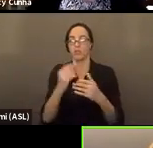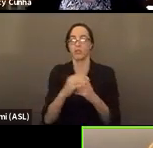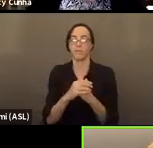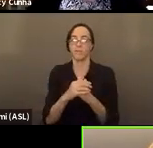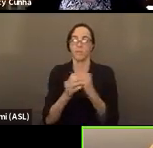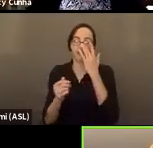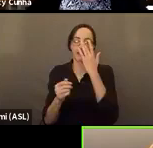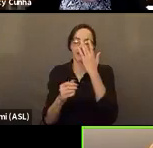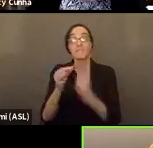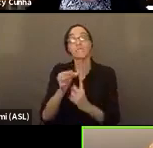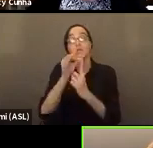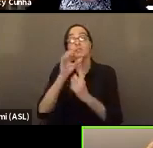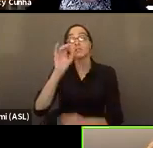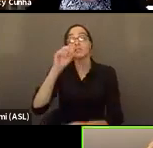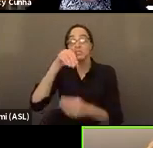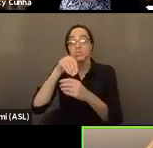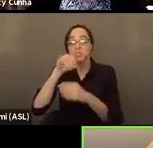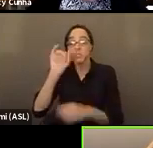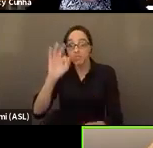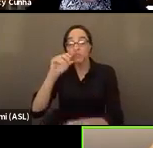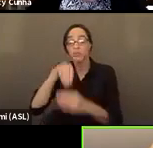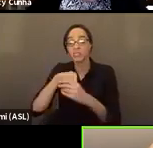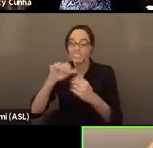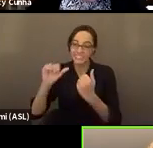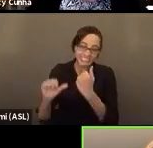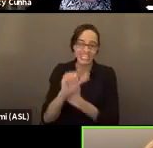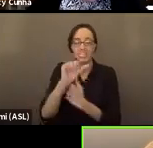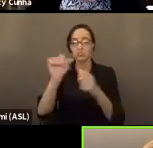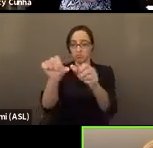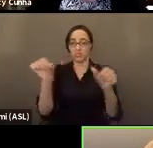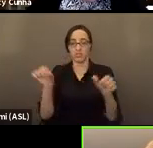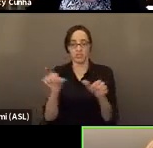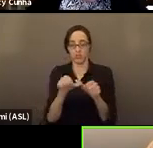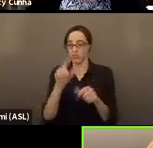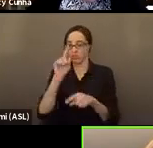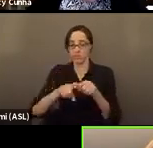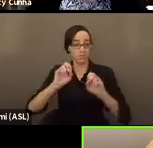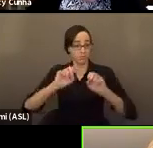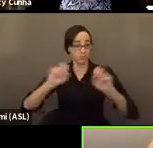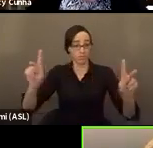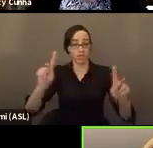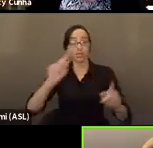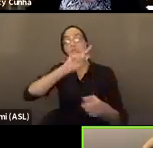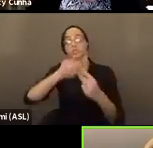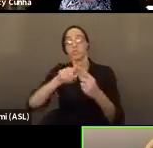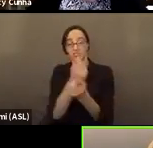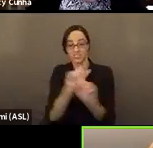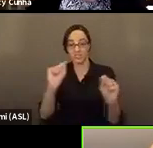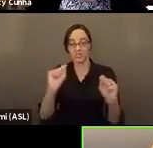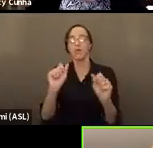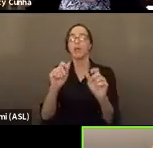get back until it's safe and that may be days so have at least a week worth of prescription